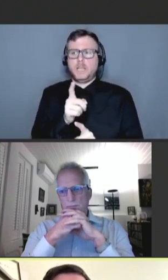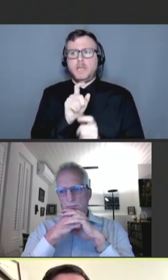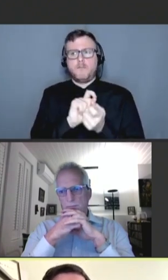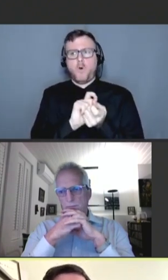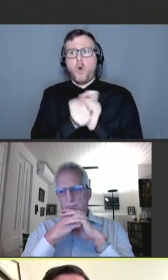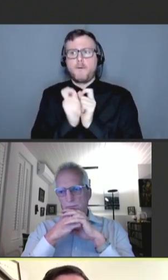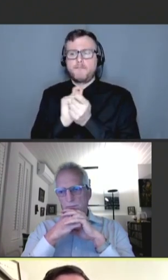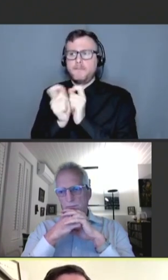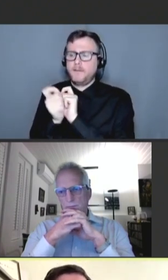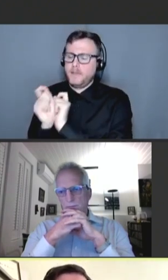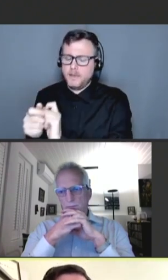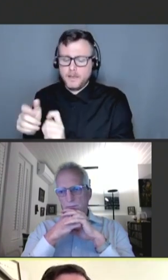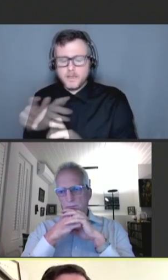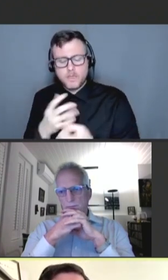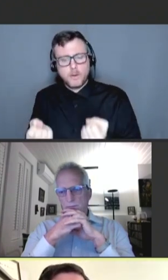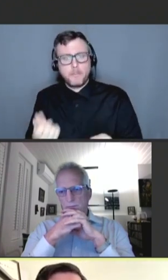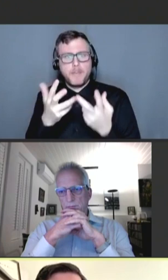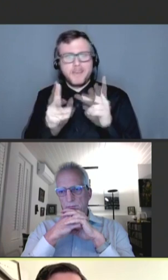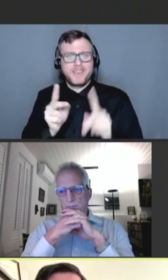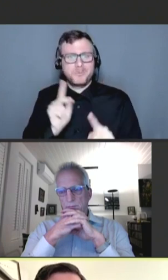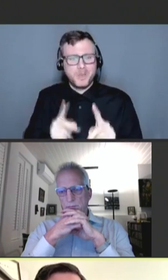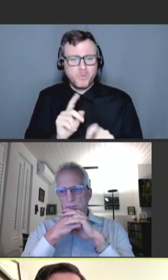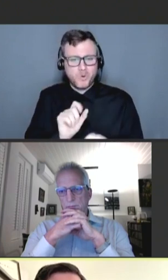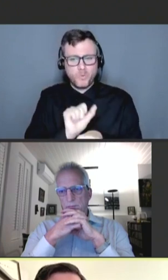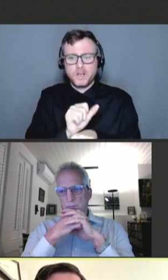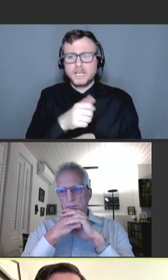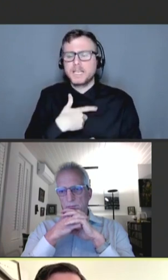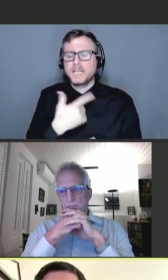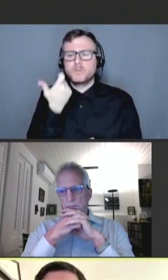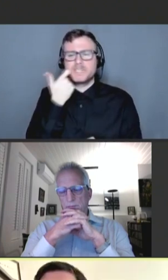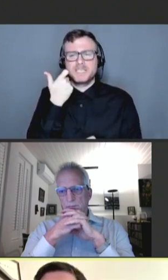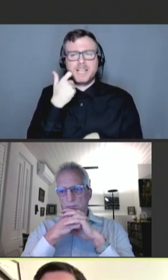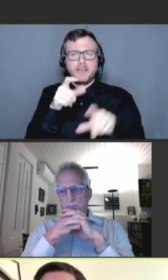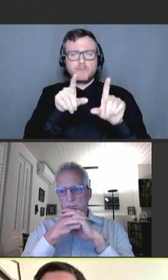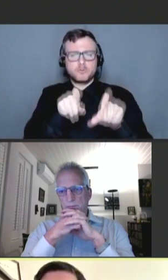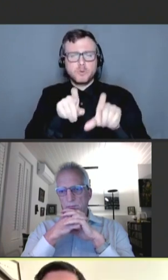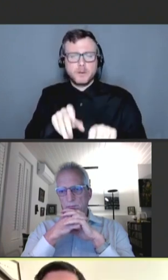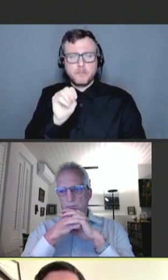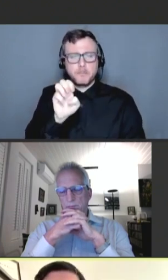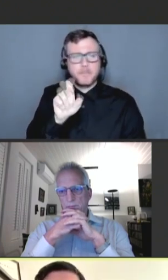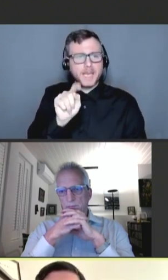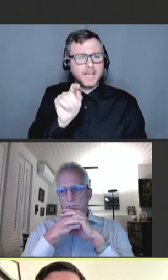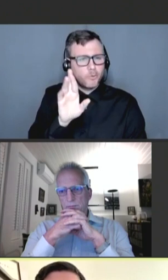on it. You know, there's recently a trial suggesting that metformin might reduce the